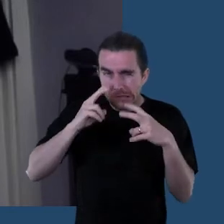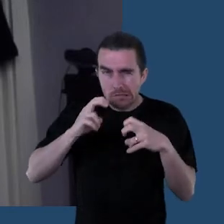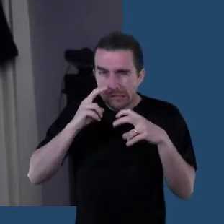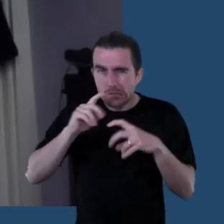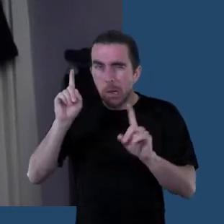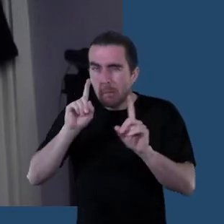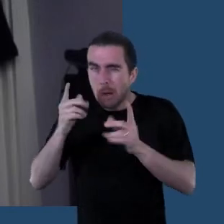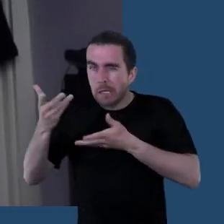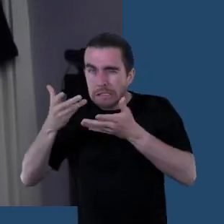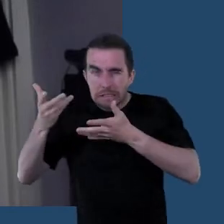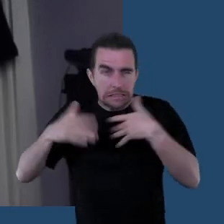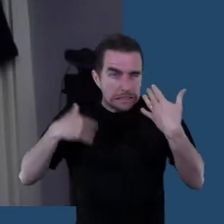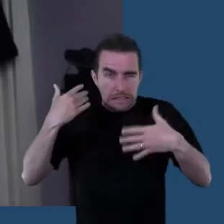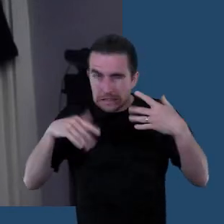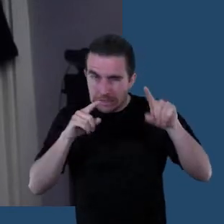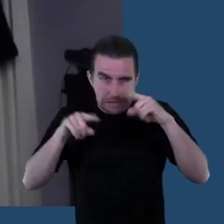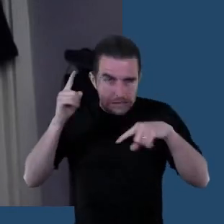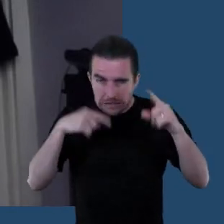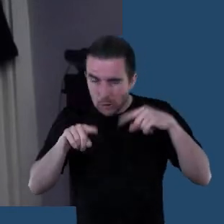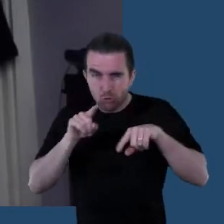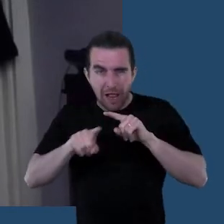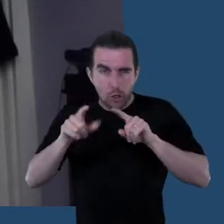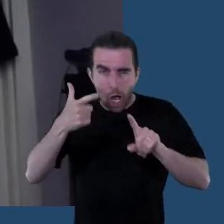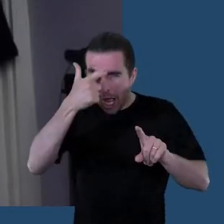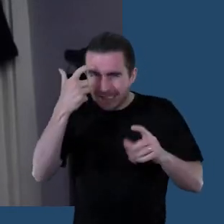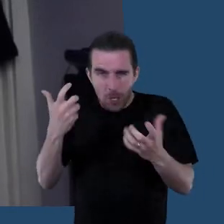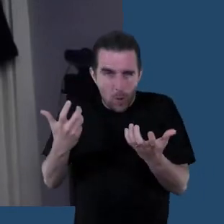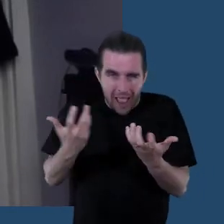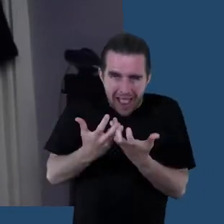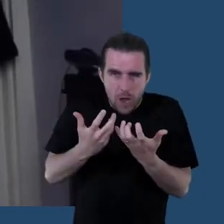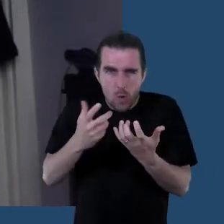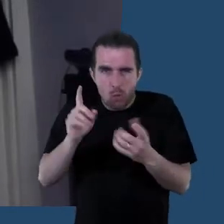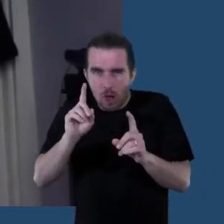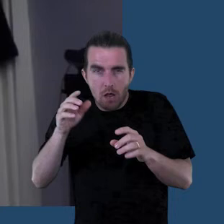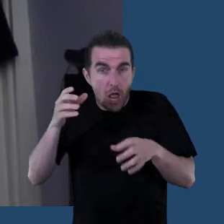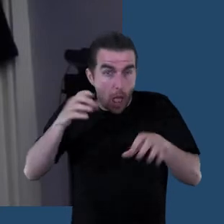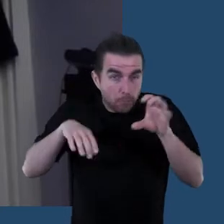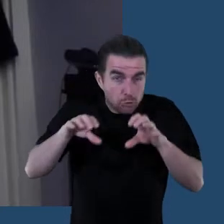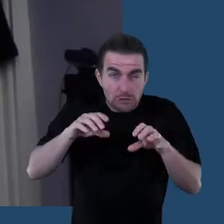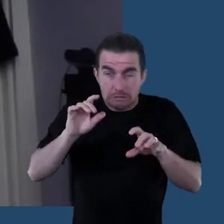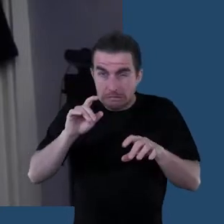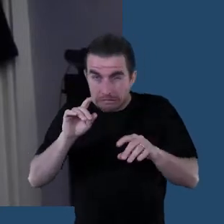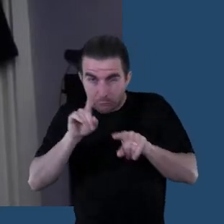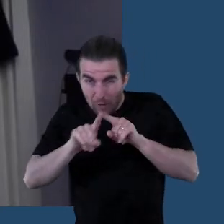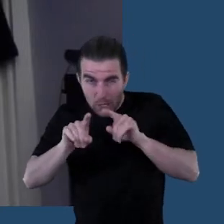with people when I first joined the museum was we're trying to understand that mechanism, look at the chemistry and understand it.